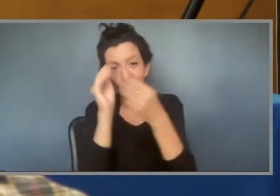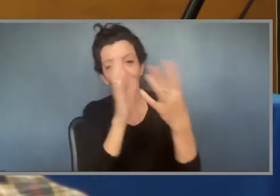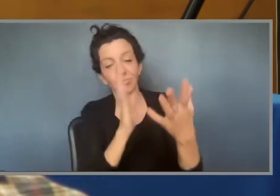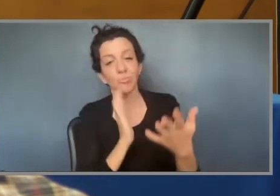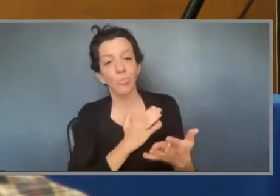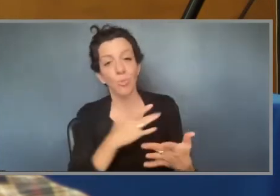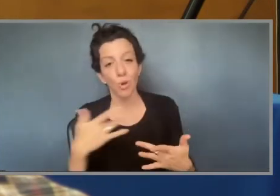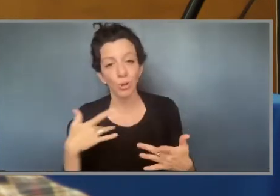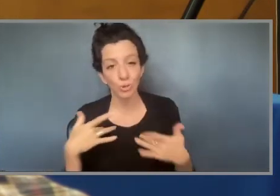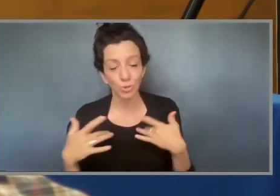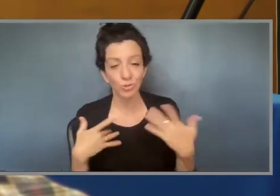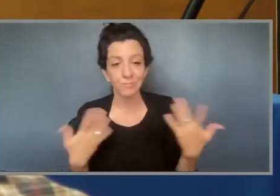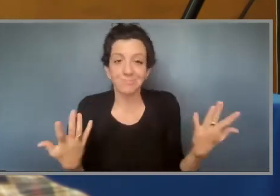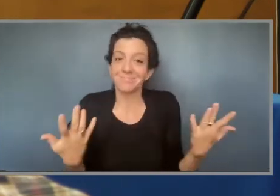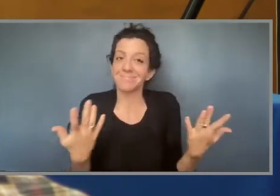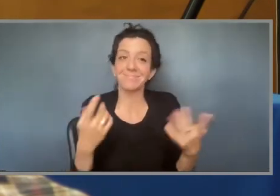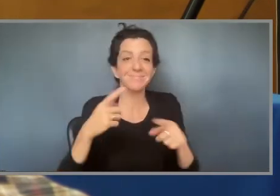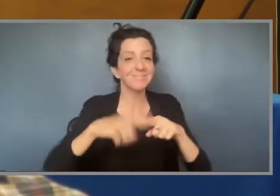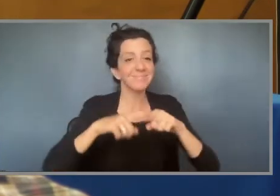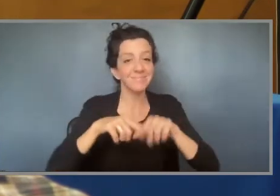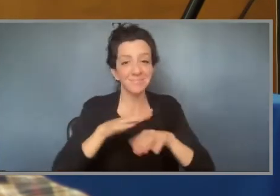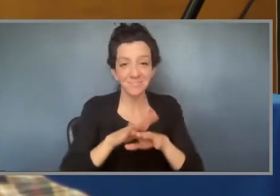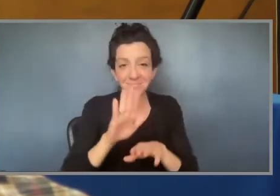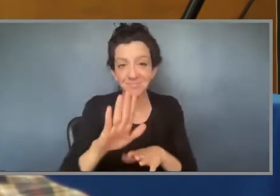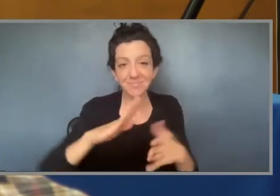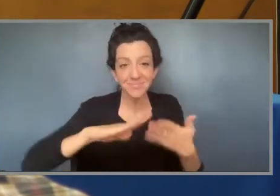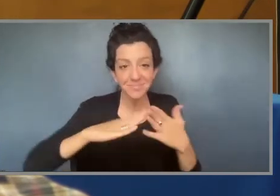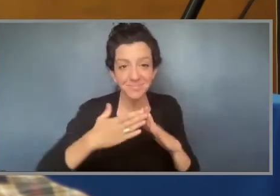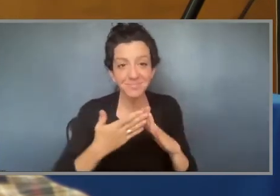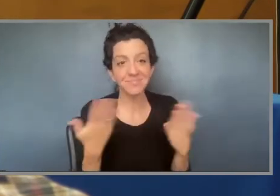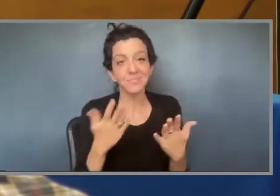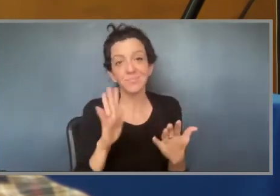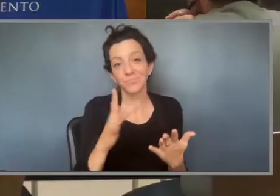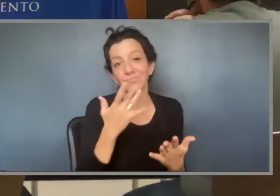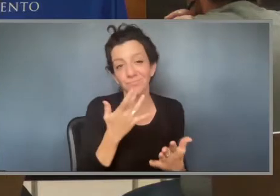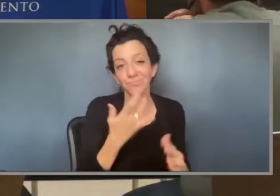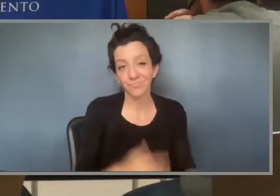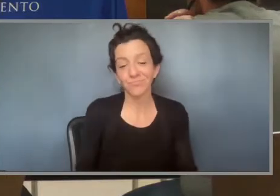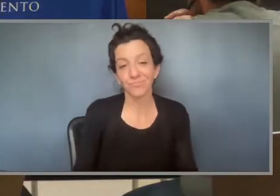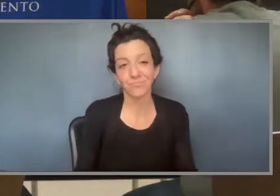Studio: One Supervisor to get our concerns taken care of so it's entirely up to that Community as to how they'd like